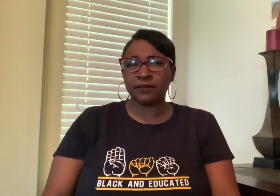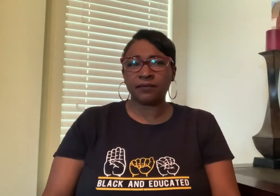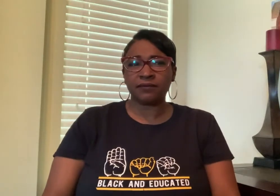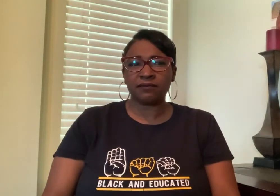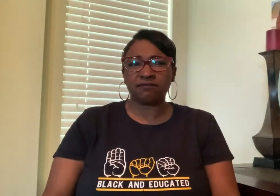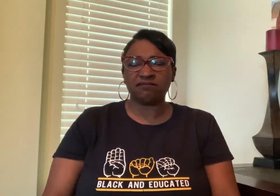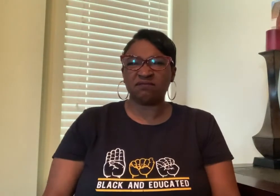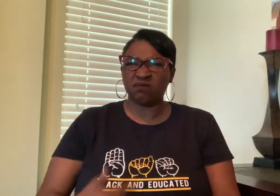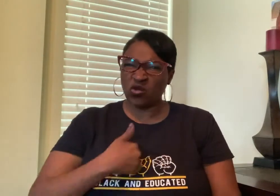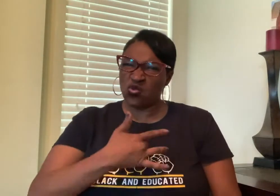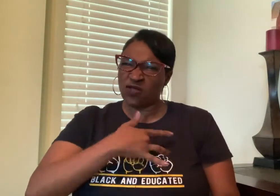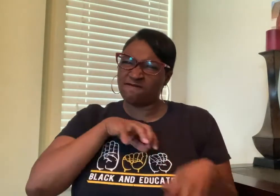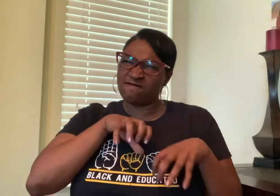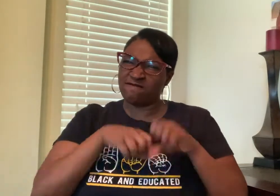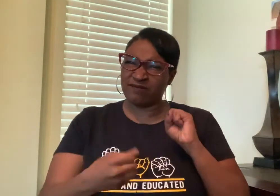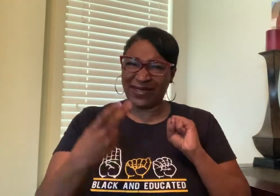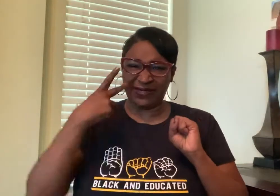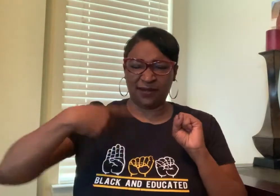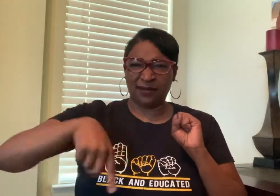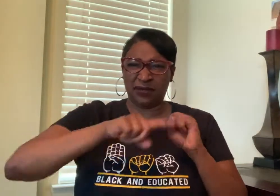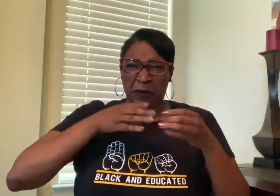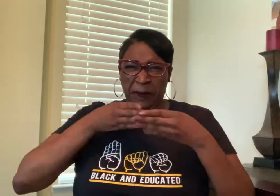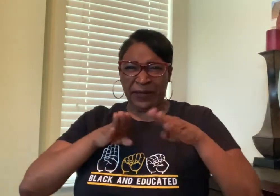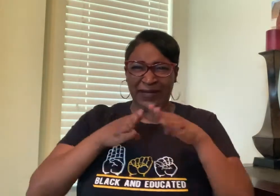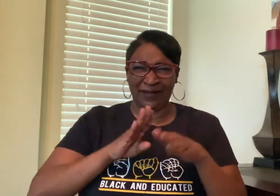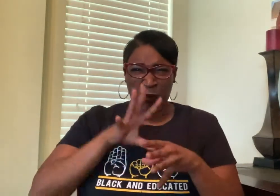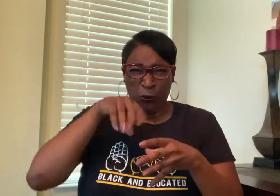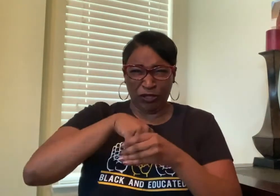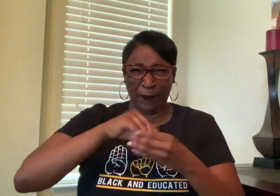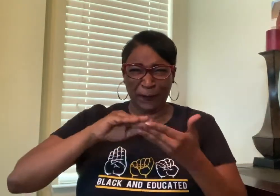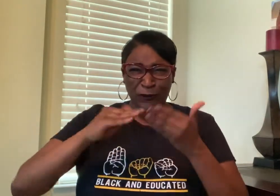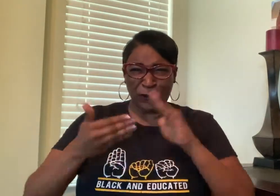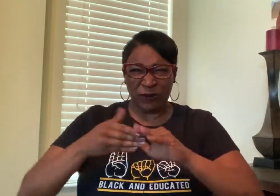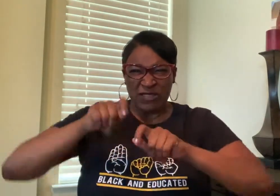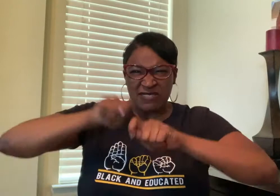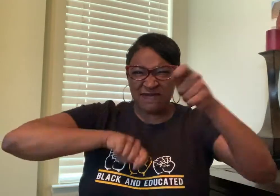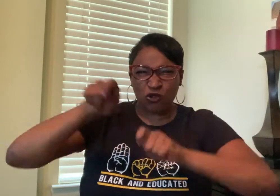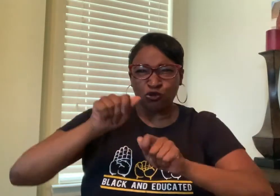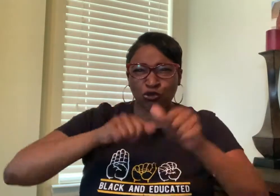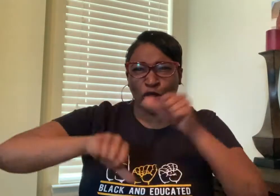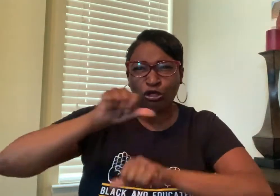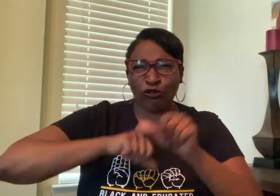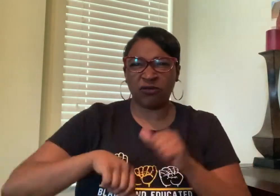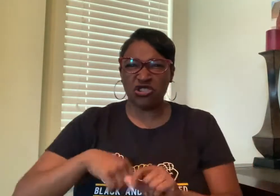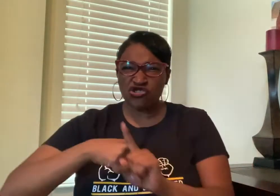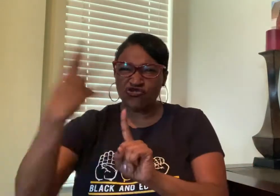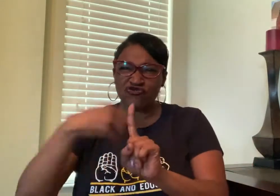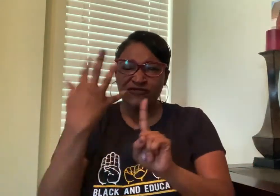I’m heartbroken at seeing the deaf community tear itself to shreds while ruining lives.